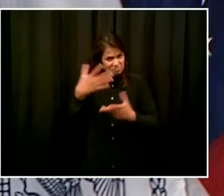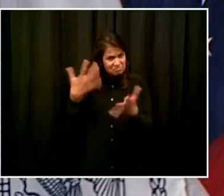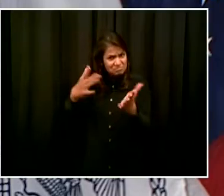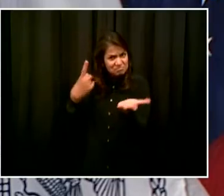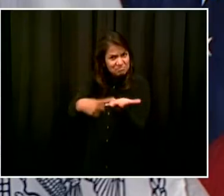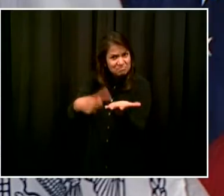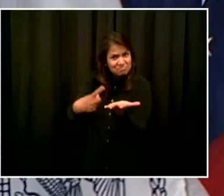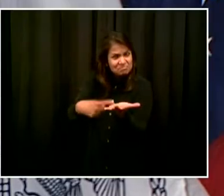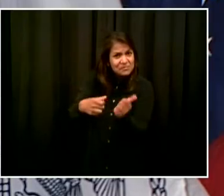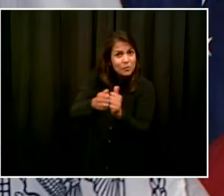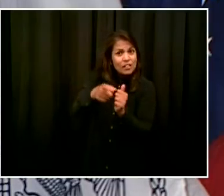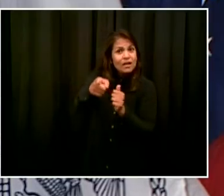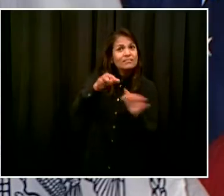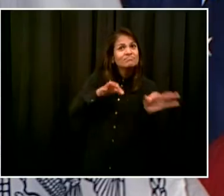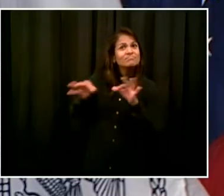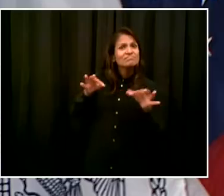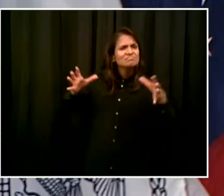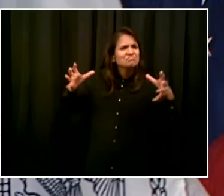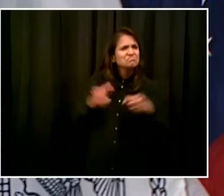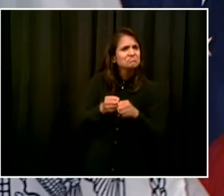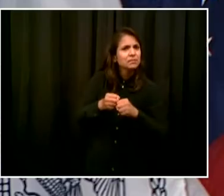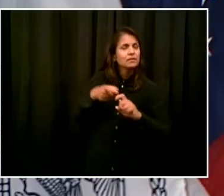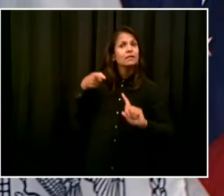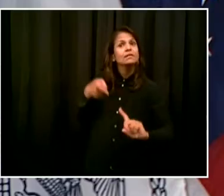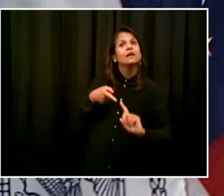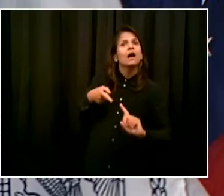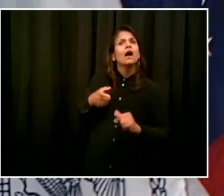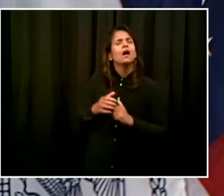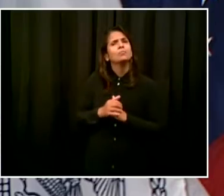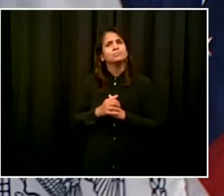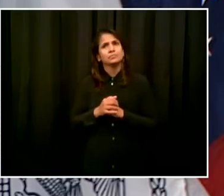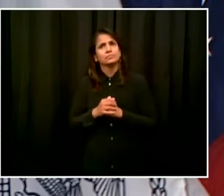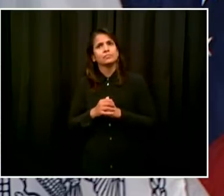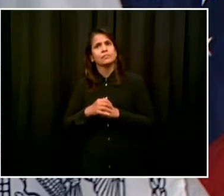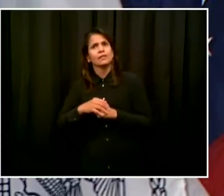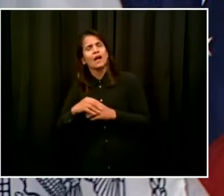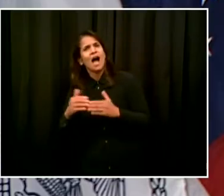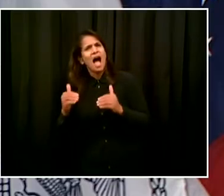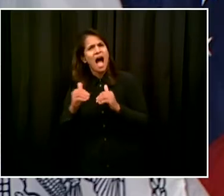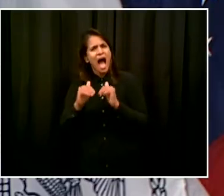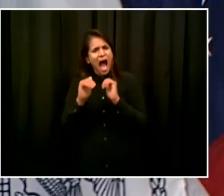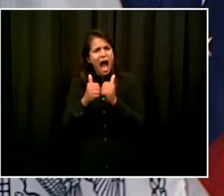ELECTION CLOCK ON DEBRIEFINGS, AND ARE YOU USING OTHER